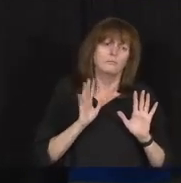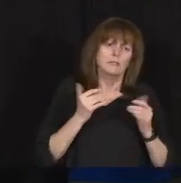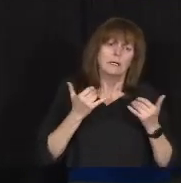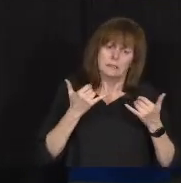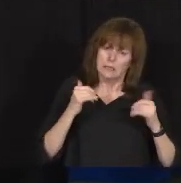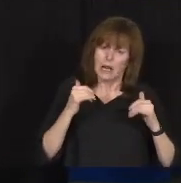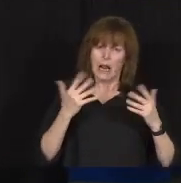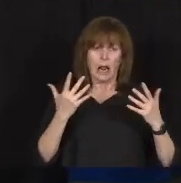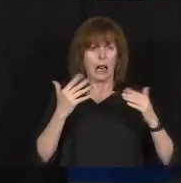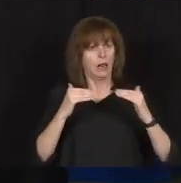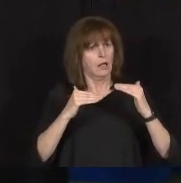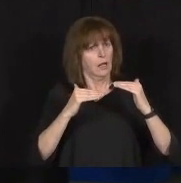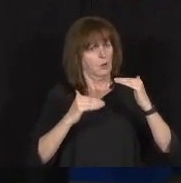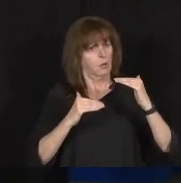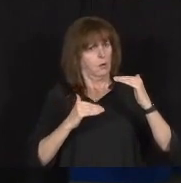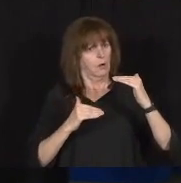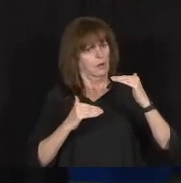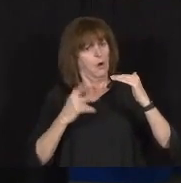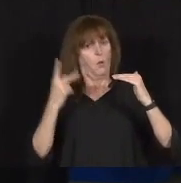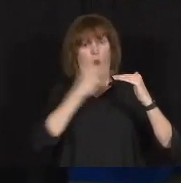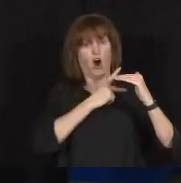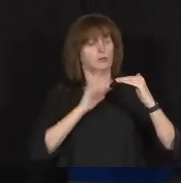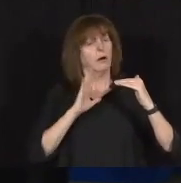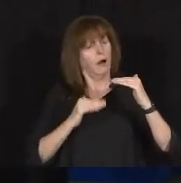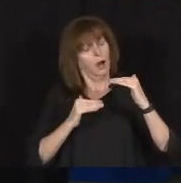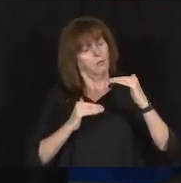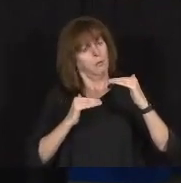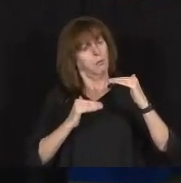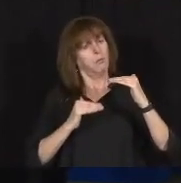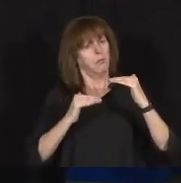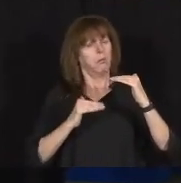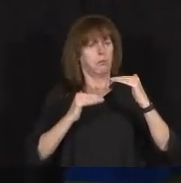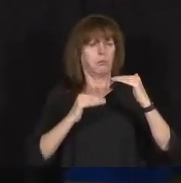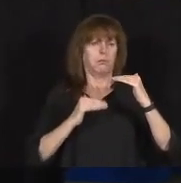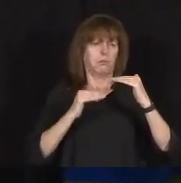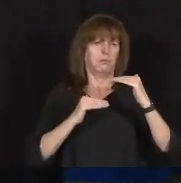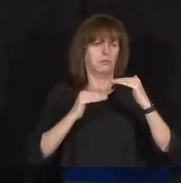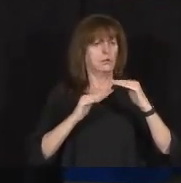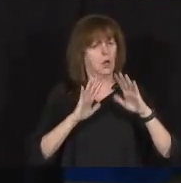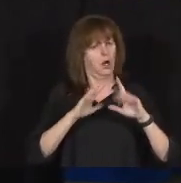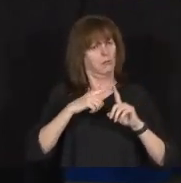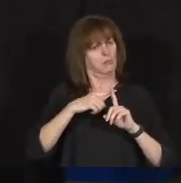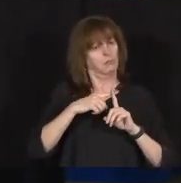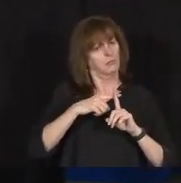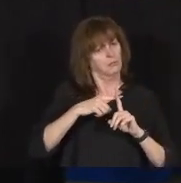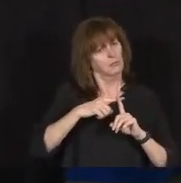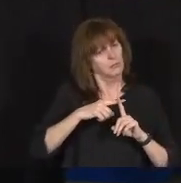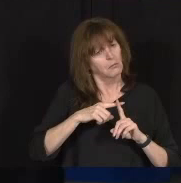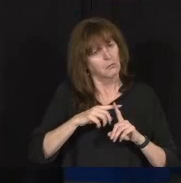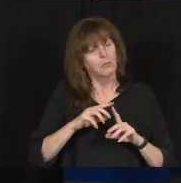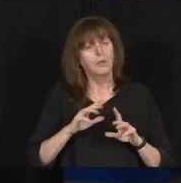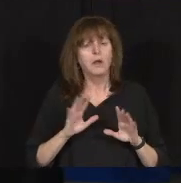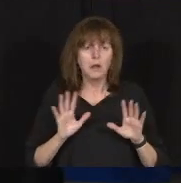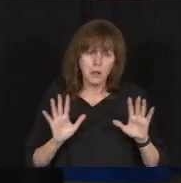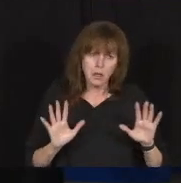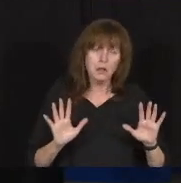us. W hile that is encouraging right now as premier says, we cannot sit back and rest on our laurels